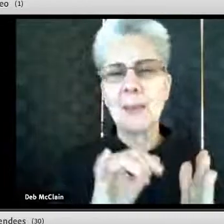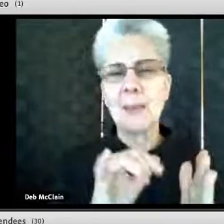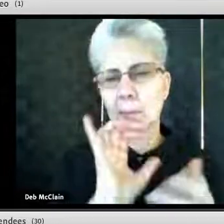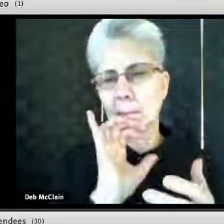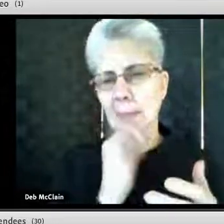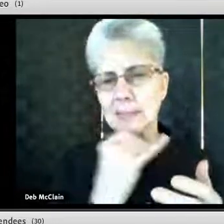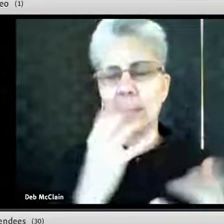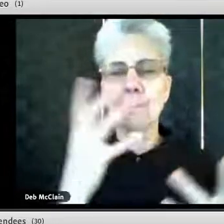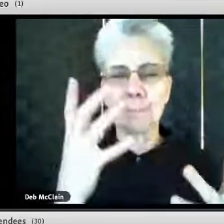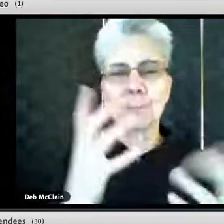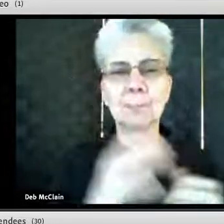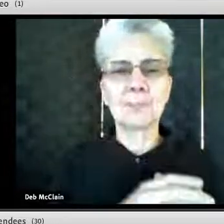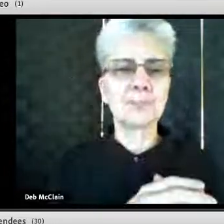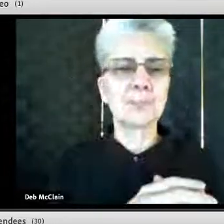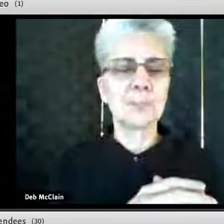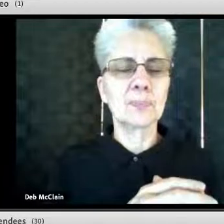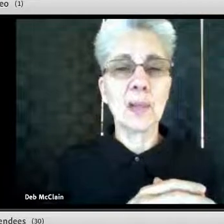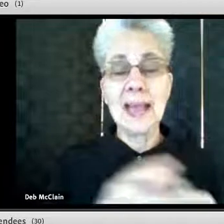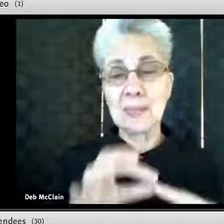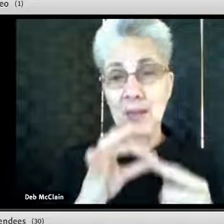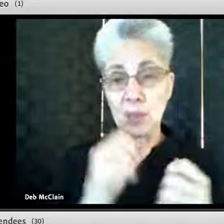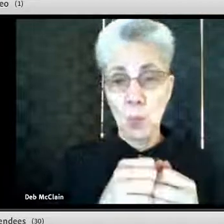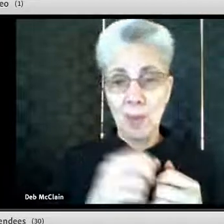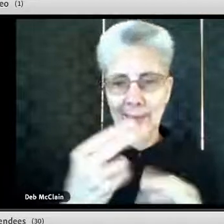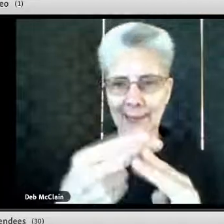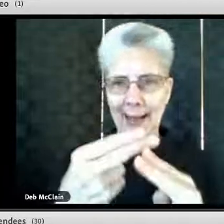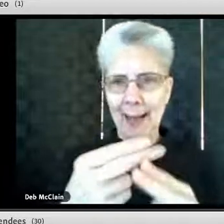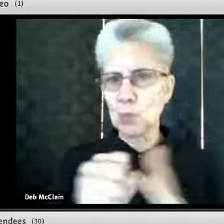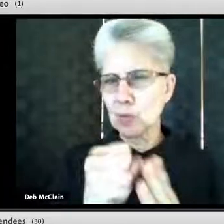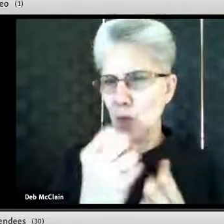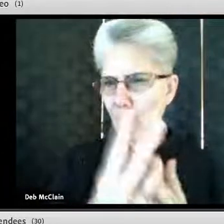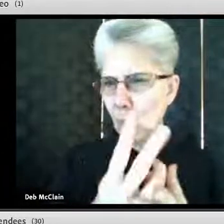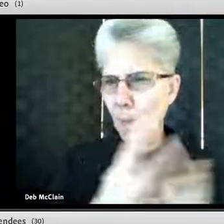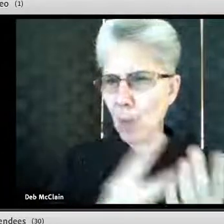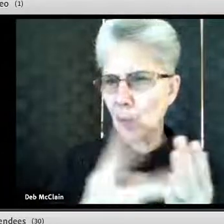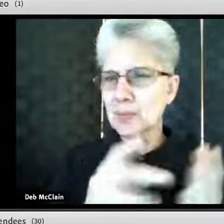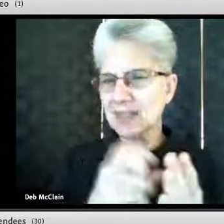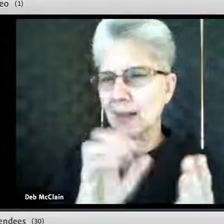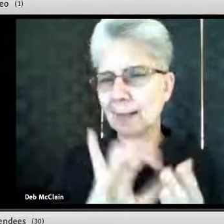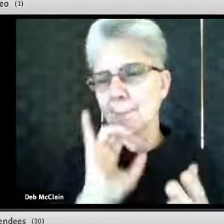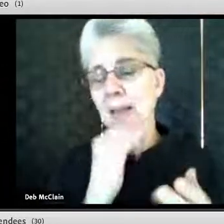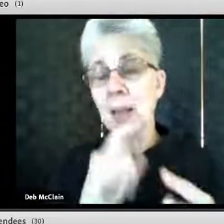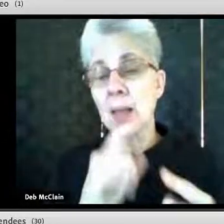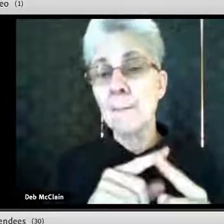they can really be off, especially with names or software programs and things like that.